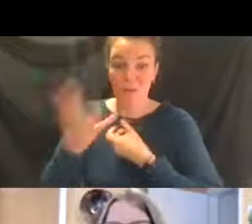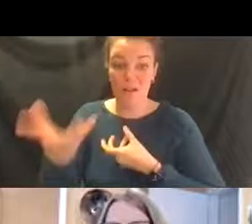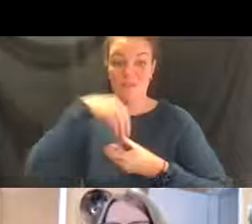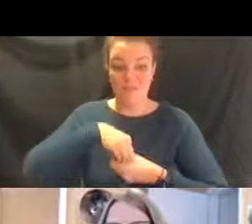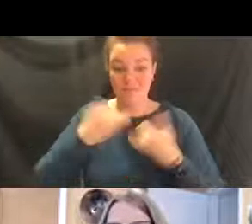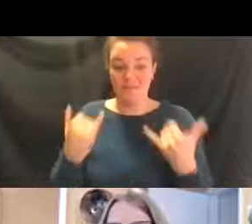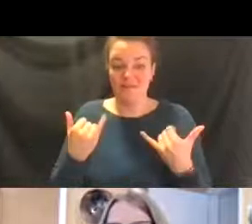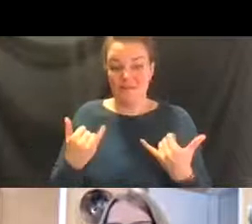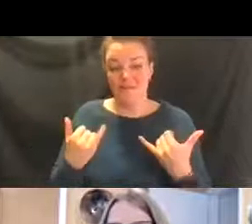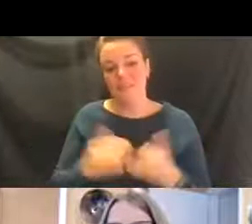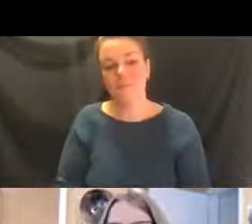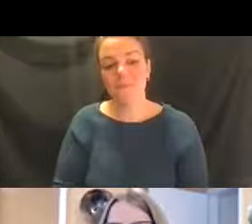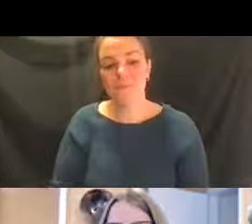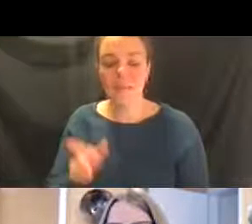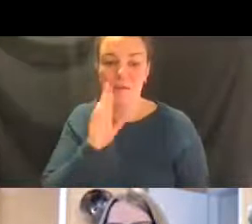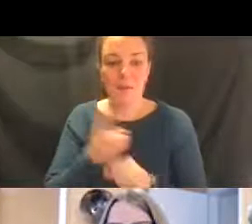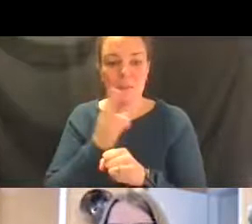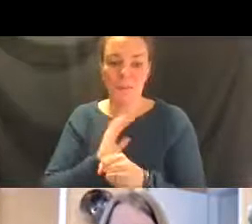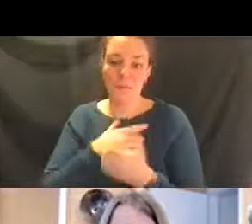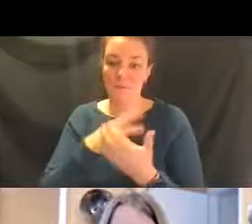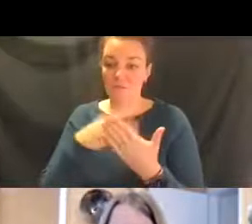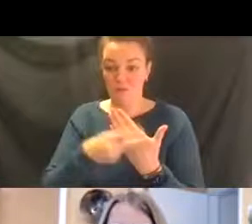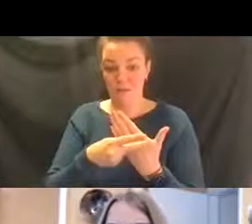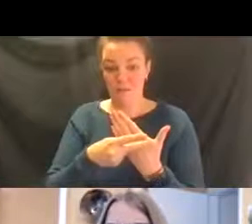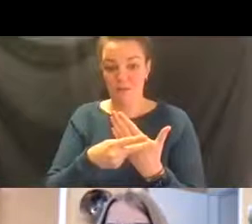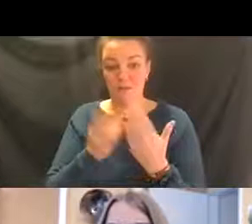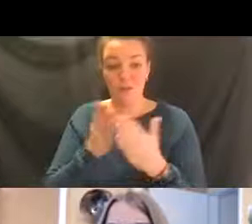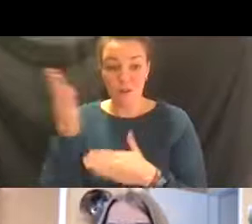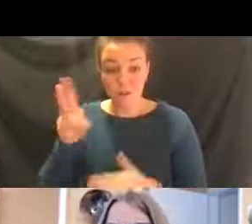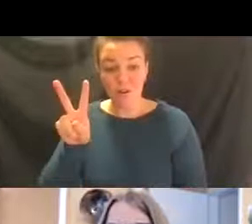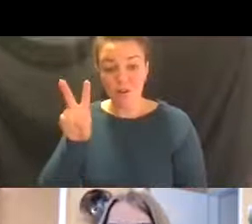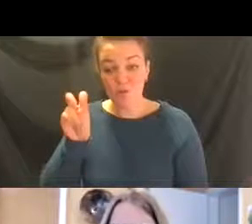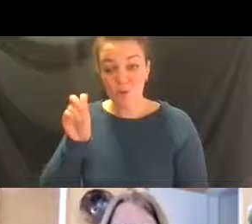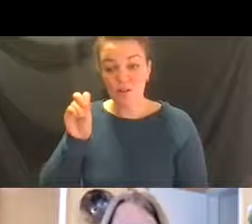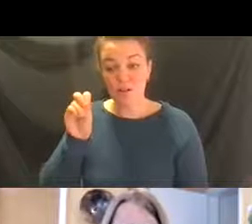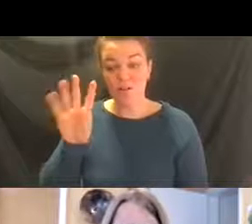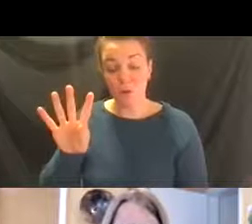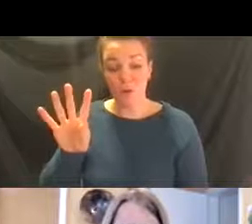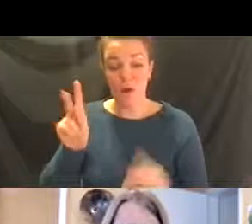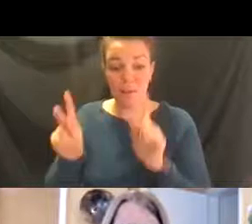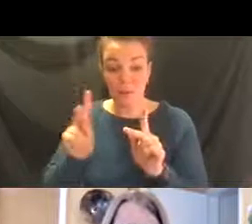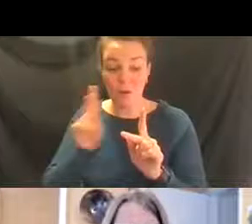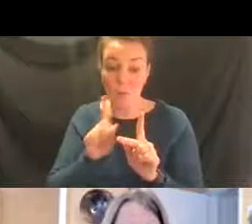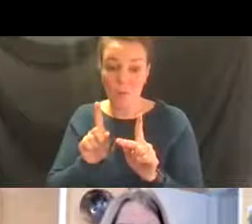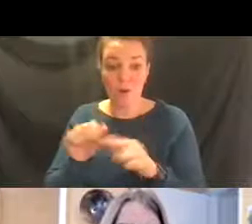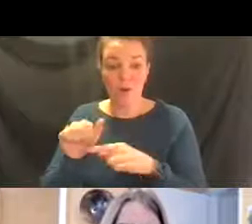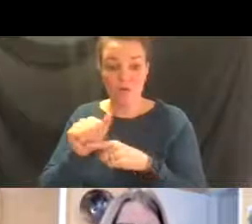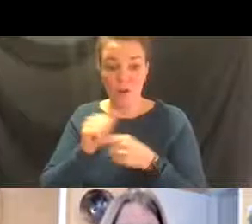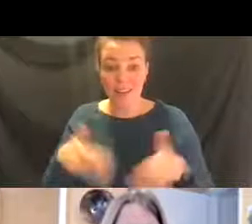and over 200individuals staff members were trained with the reach of 1700 individuals with